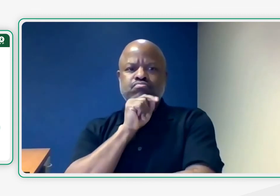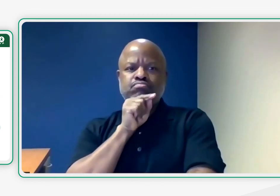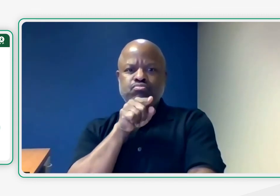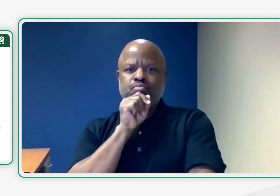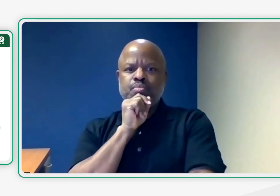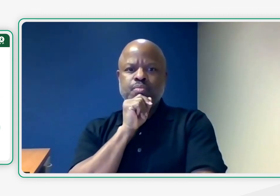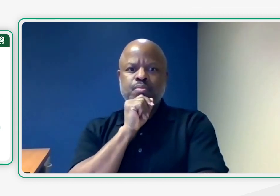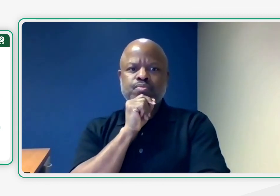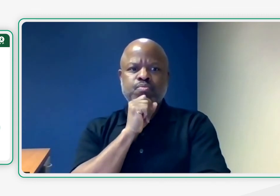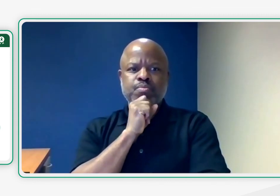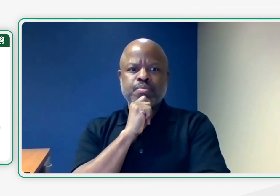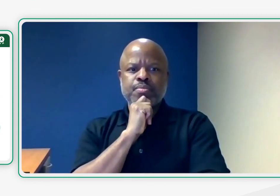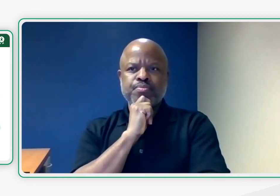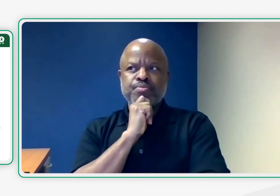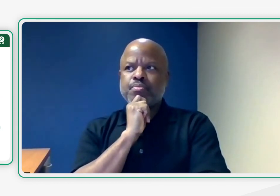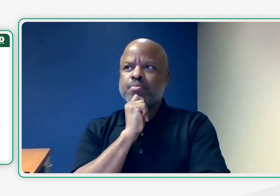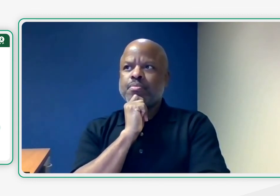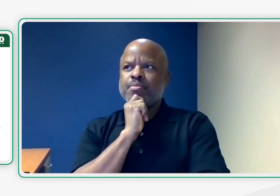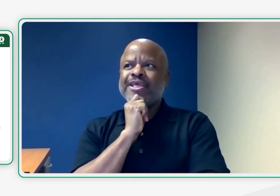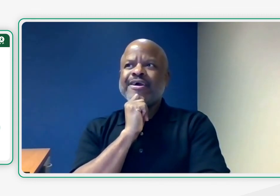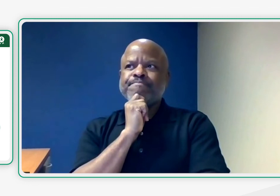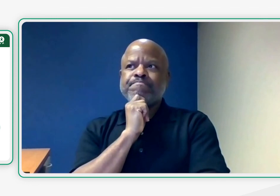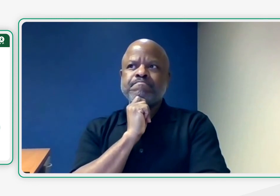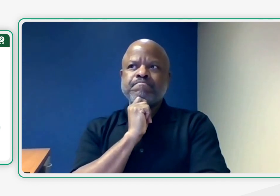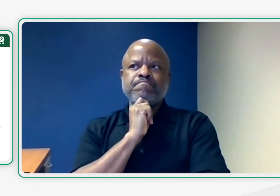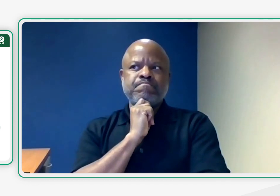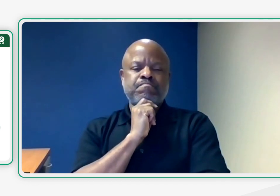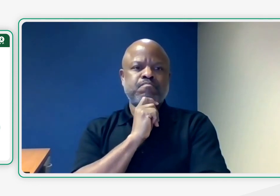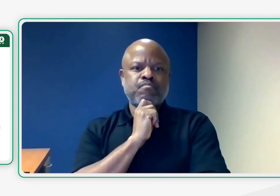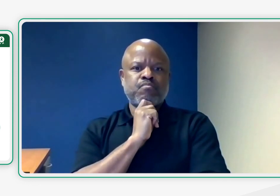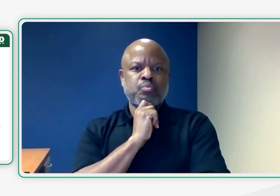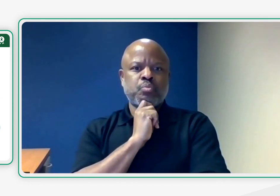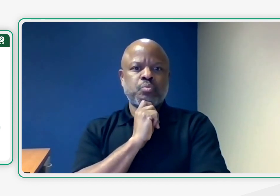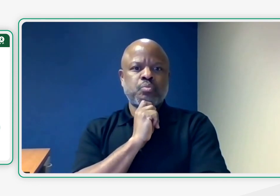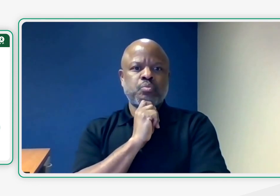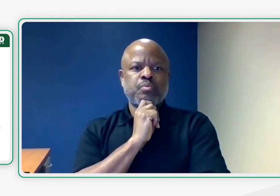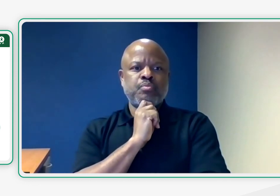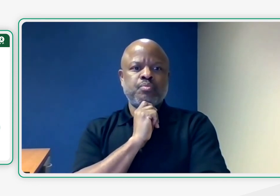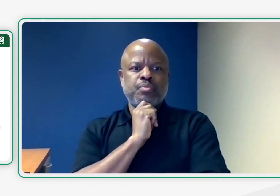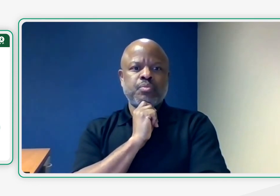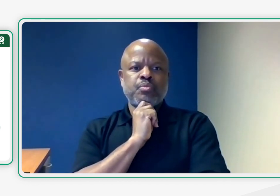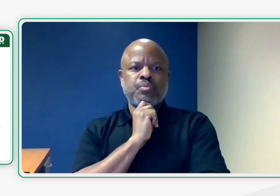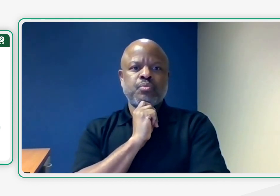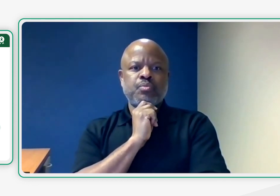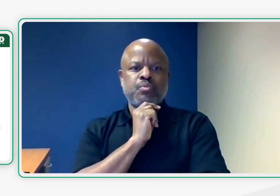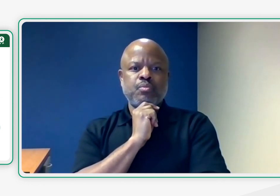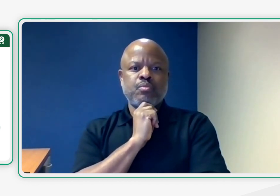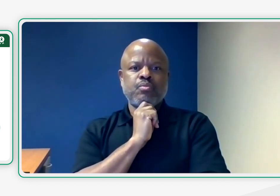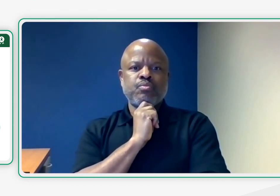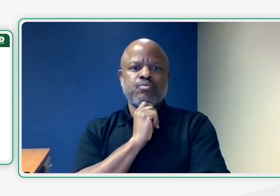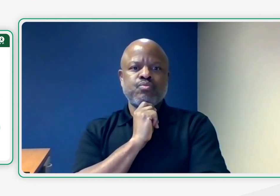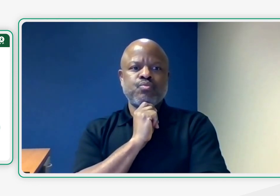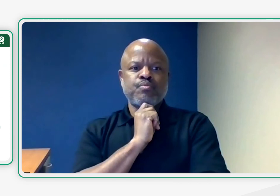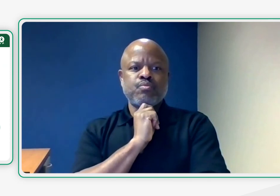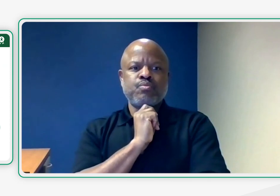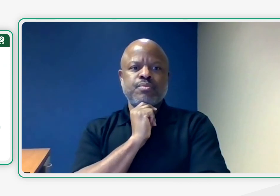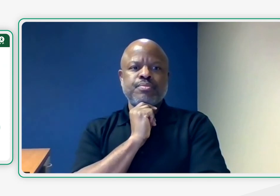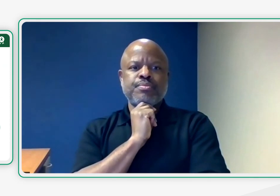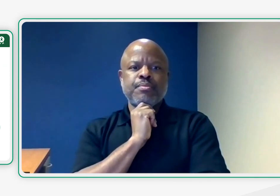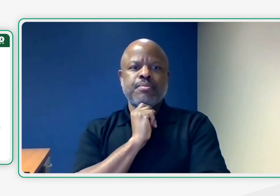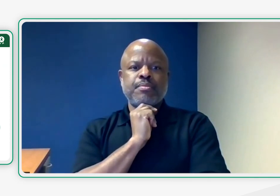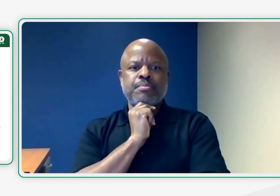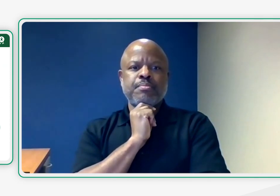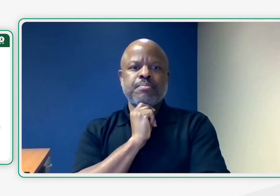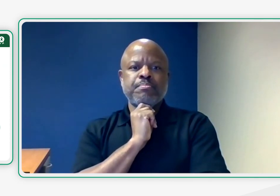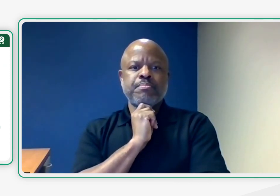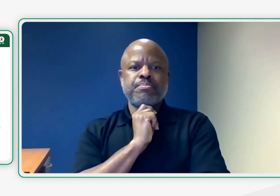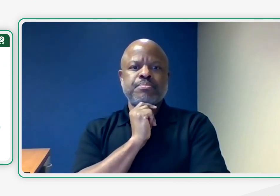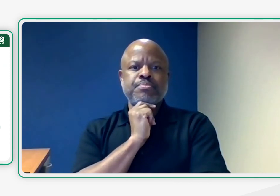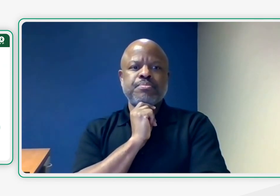That's my company. And you can read our mission statement here.